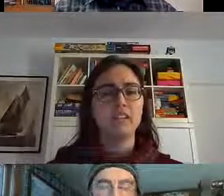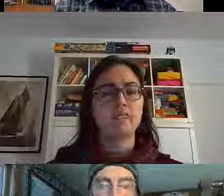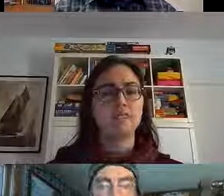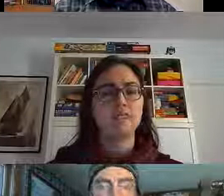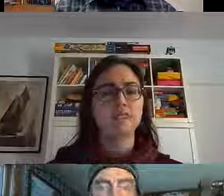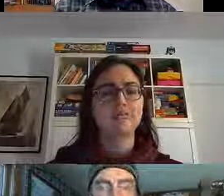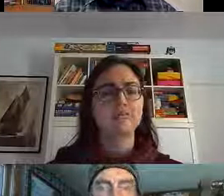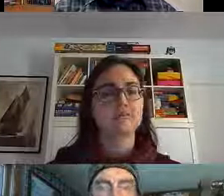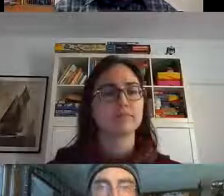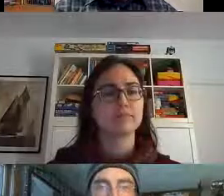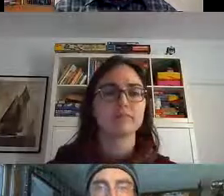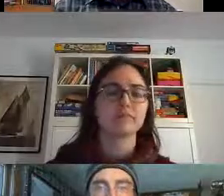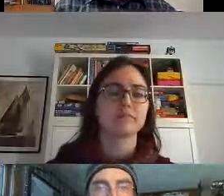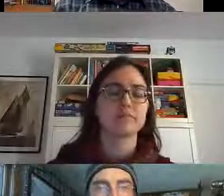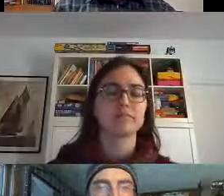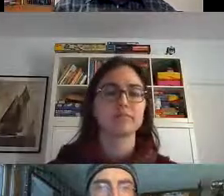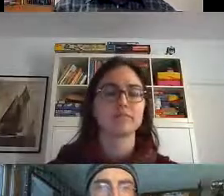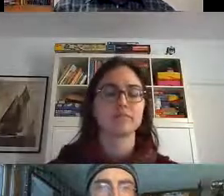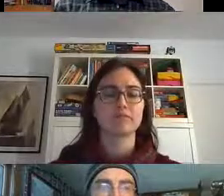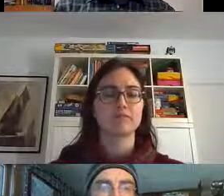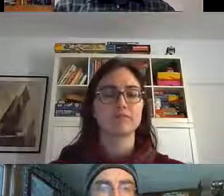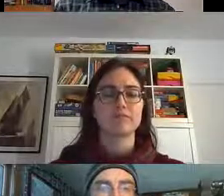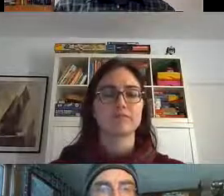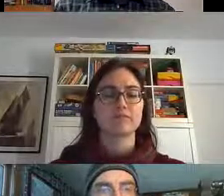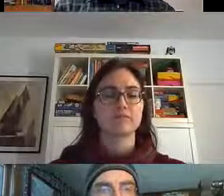from around Boston. He was a staff officer, and he wrote: